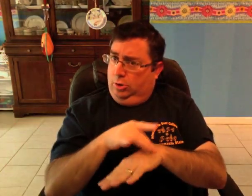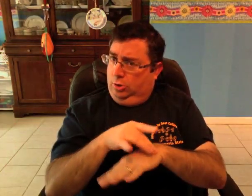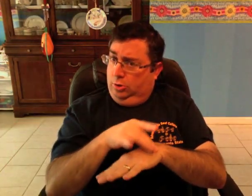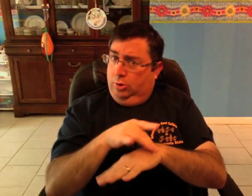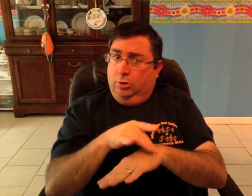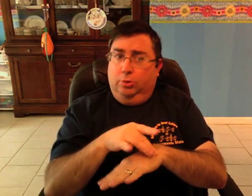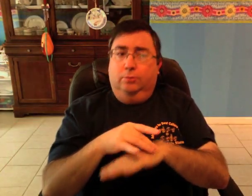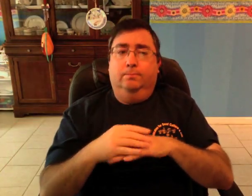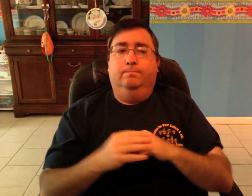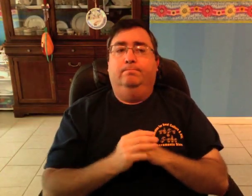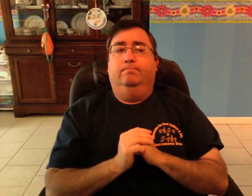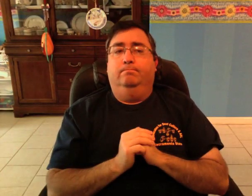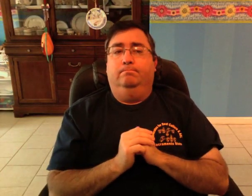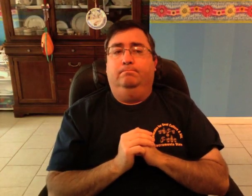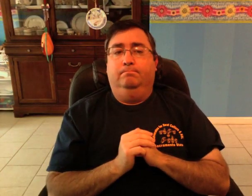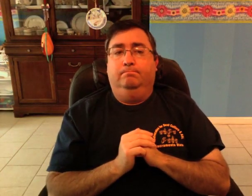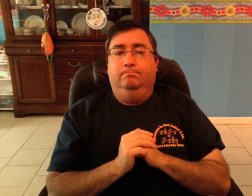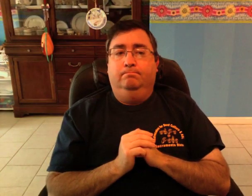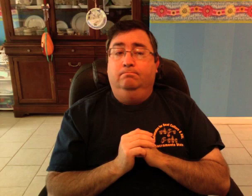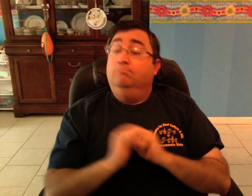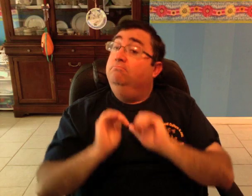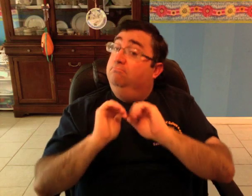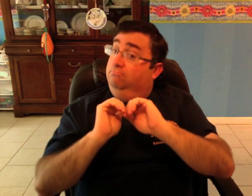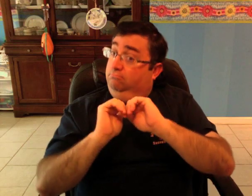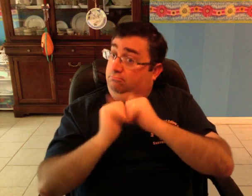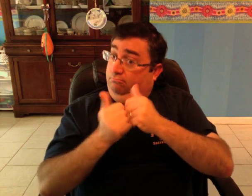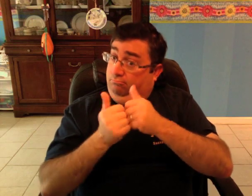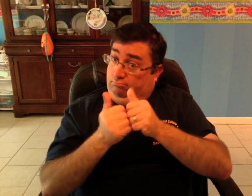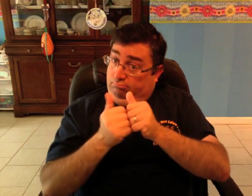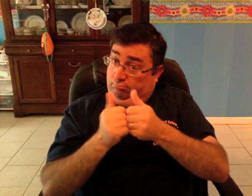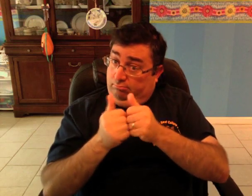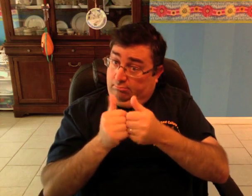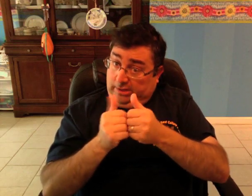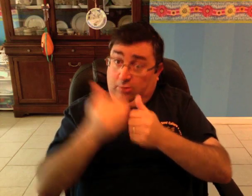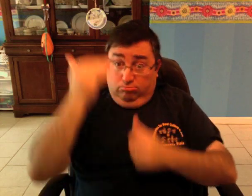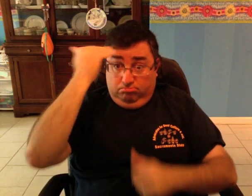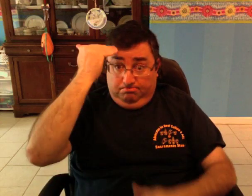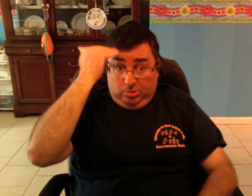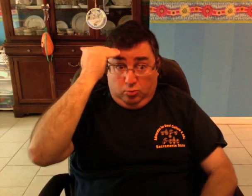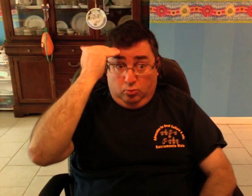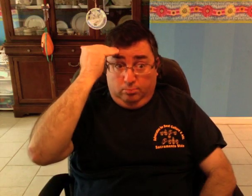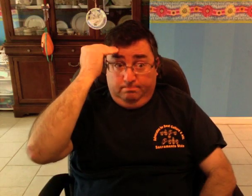How can we know that?